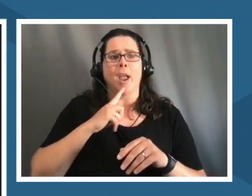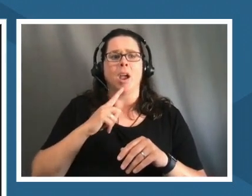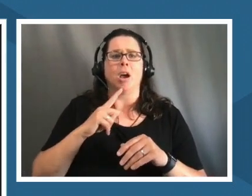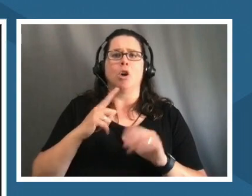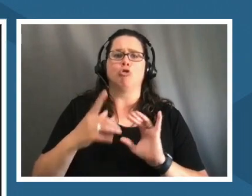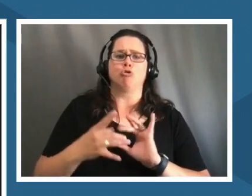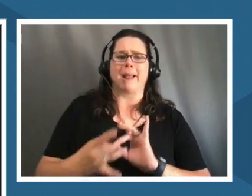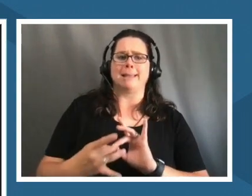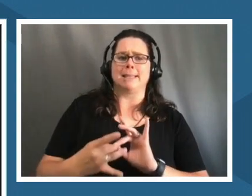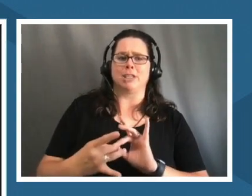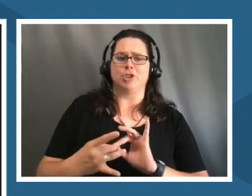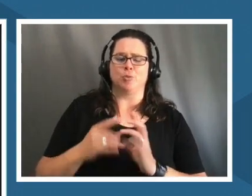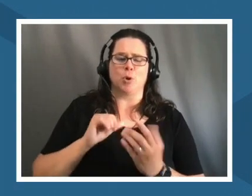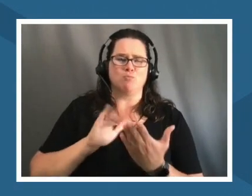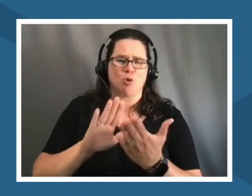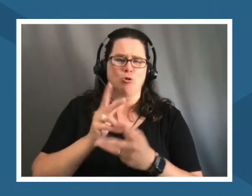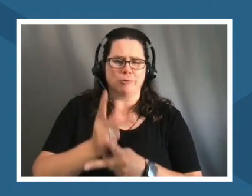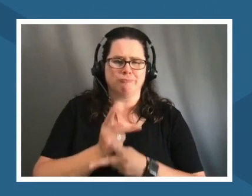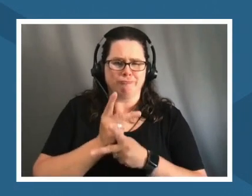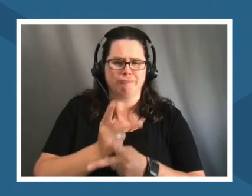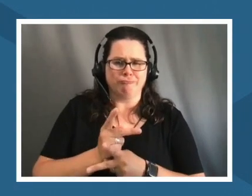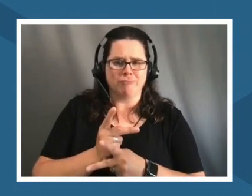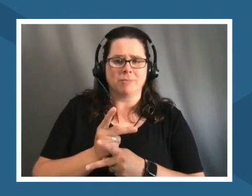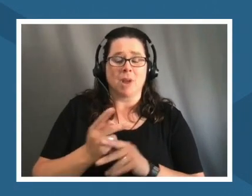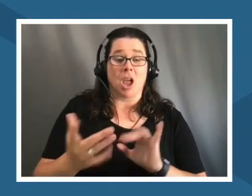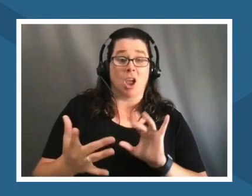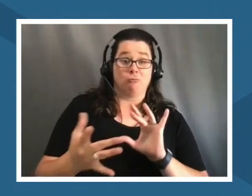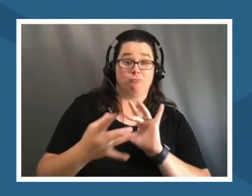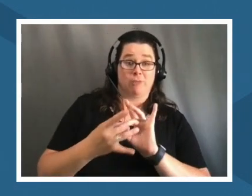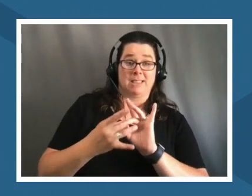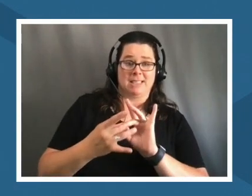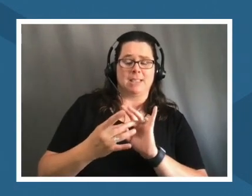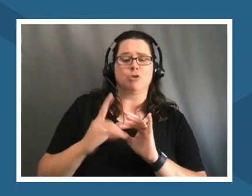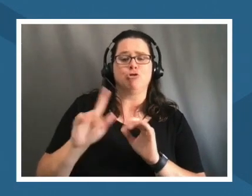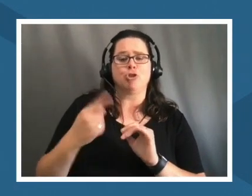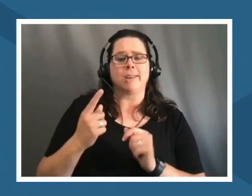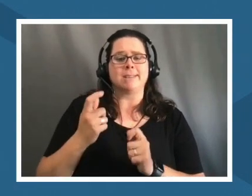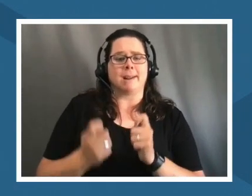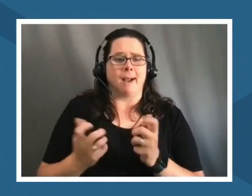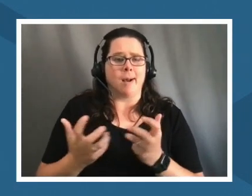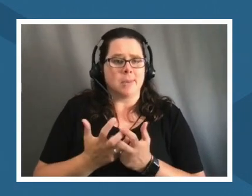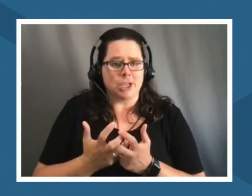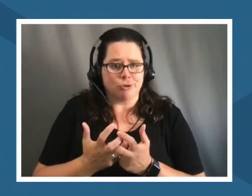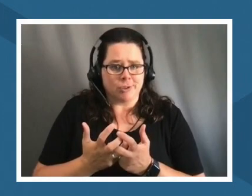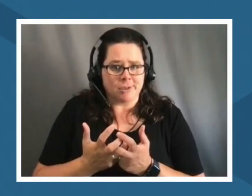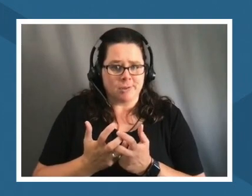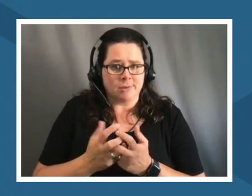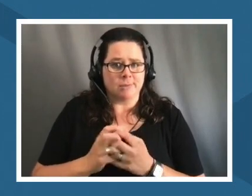because reconciliation can also just be accommodation